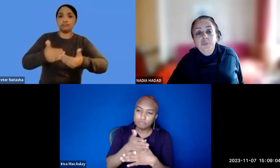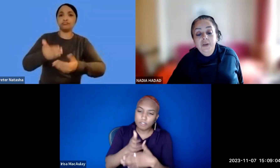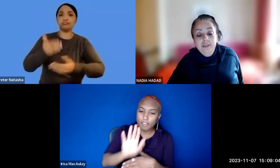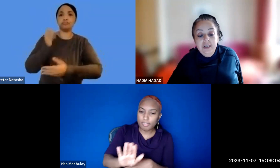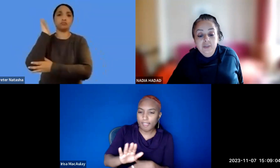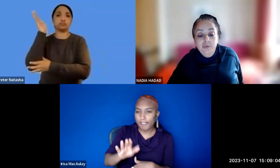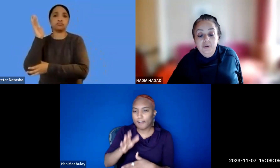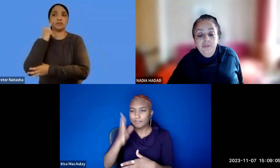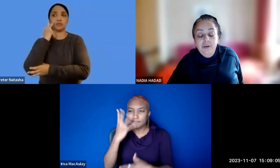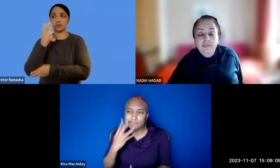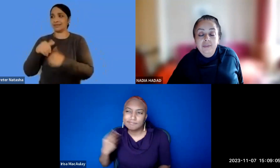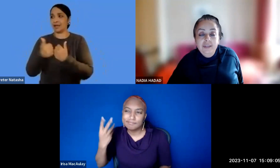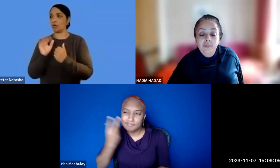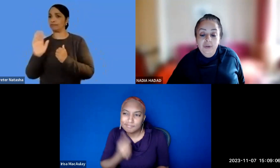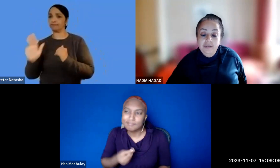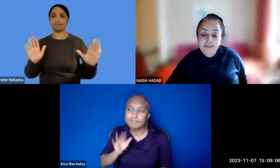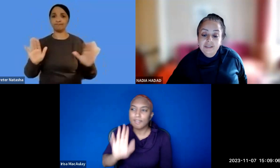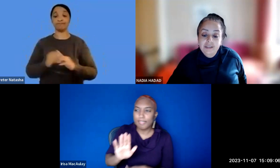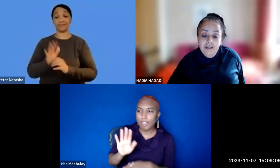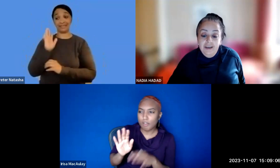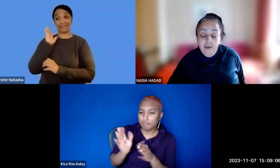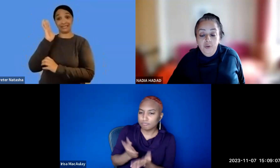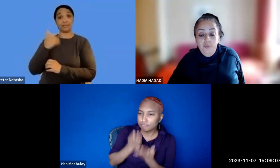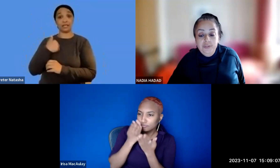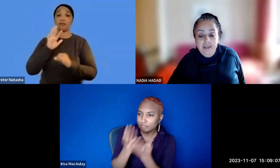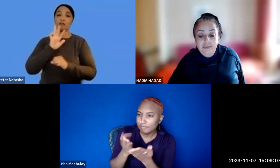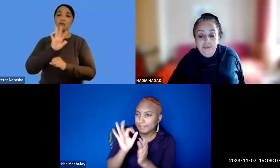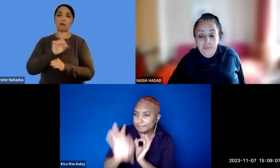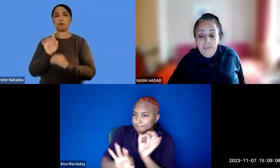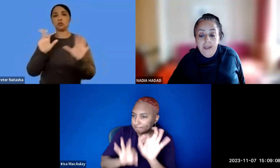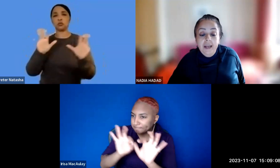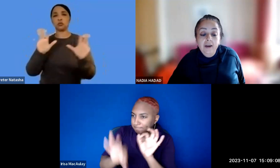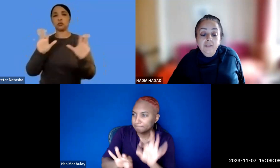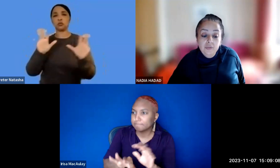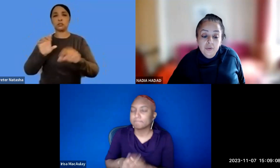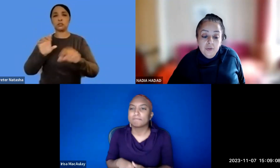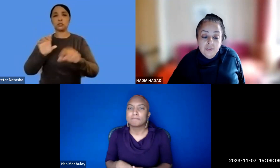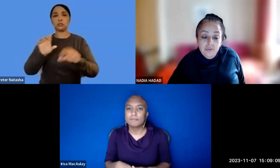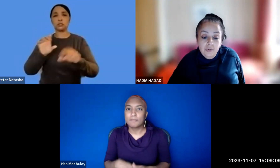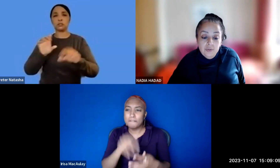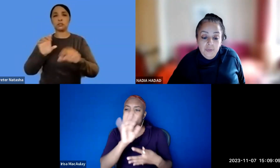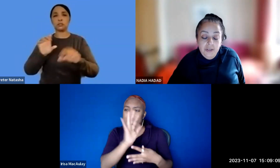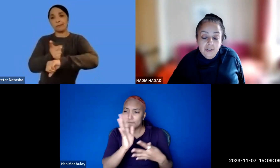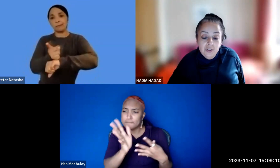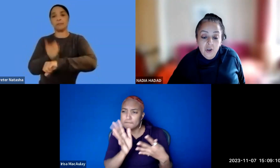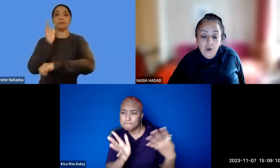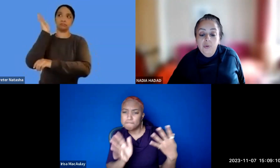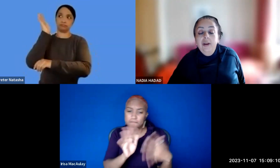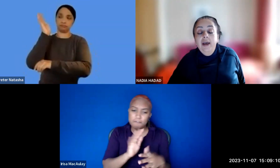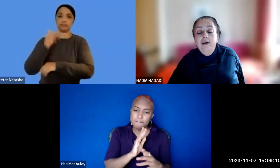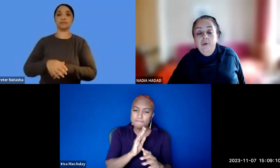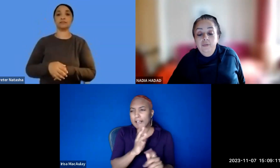Each speaker has 5-10 minutes to present. After the first four speakers we will have